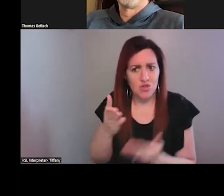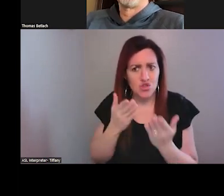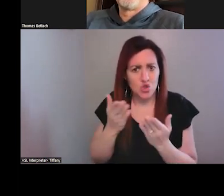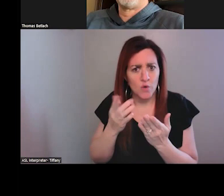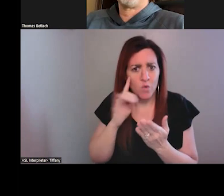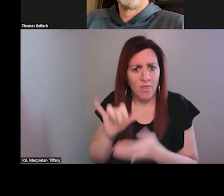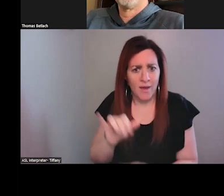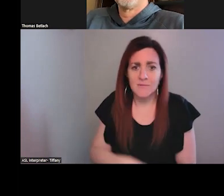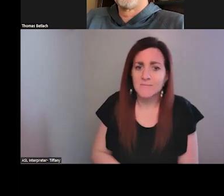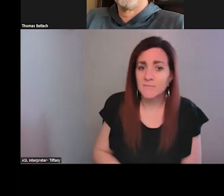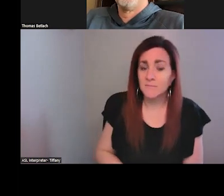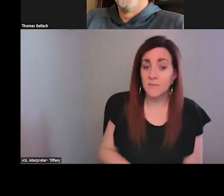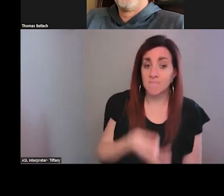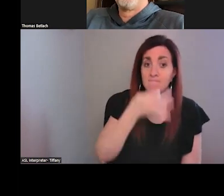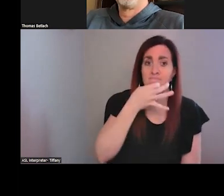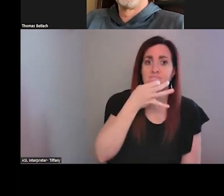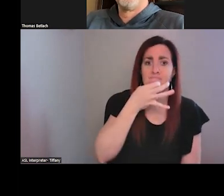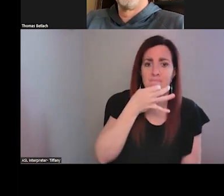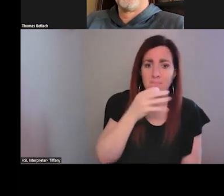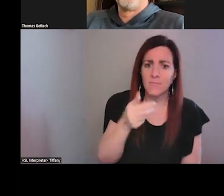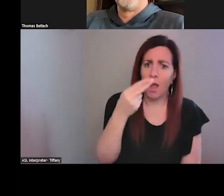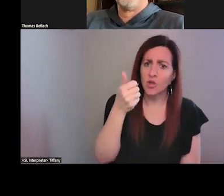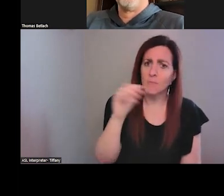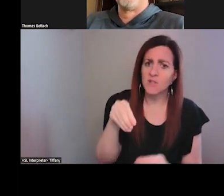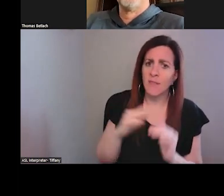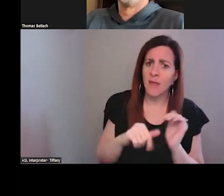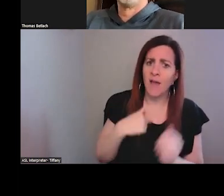SUBJECT MATTER EXPERTISE IS HIGHER THAN I THOUGHT. LINDSEY, WHAT